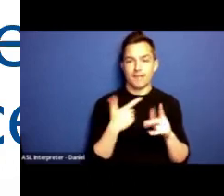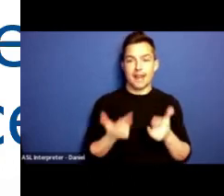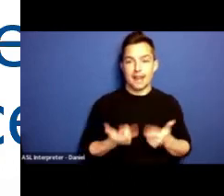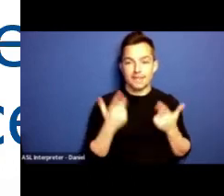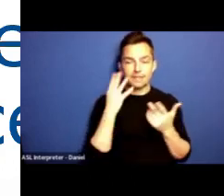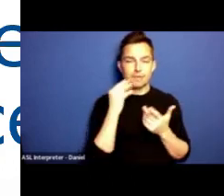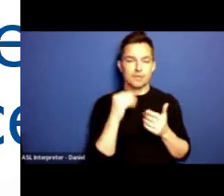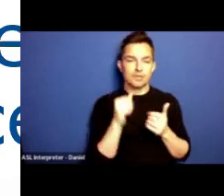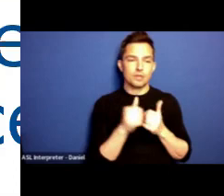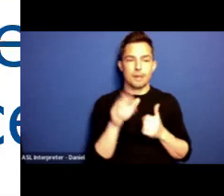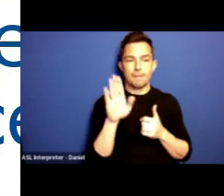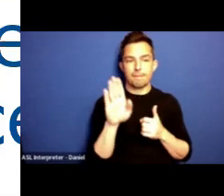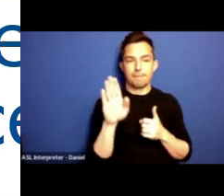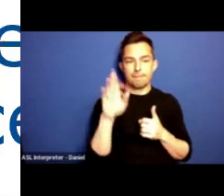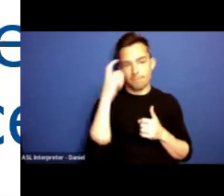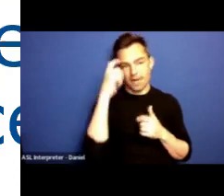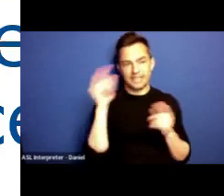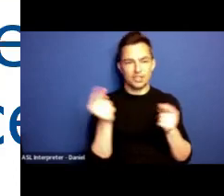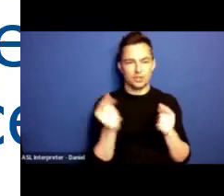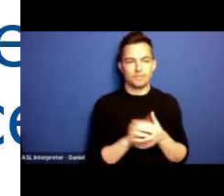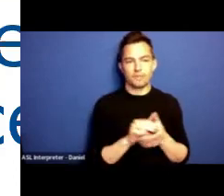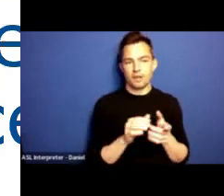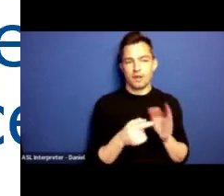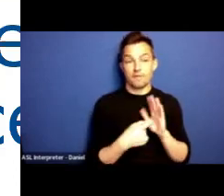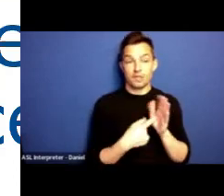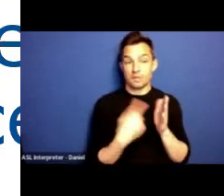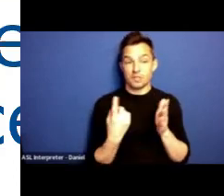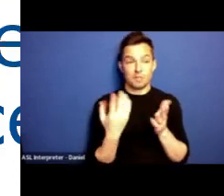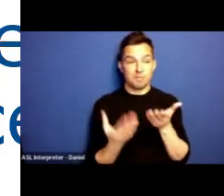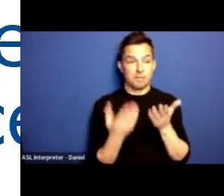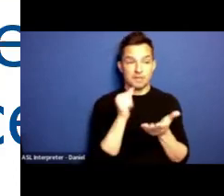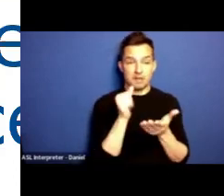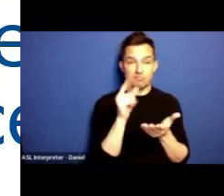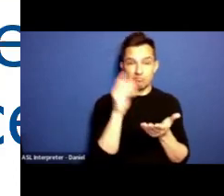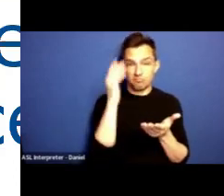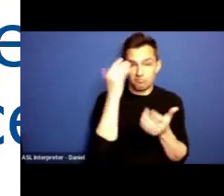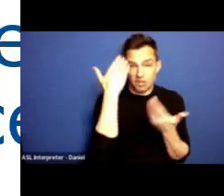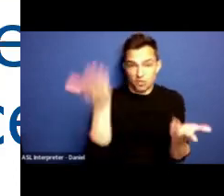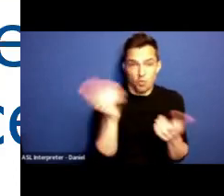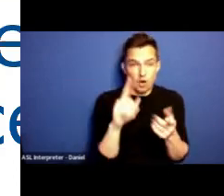injury. For instance, someone may not really know where to begin the process, they may not